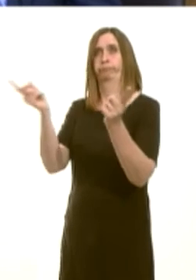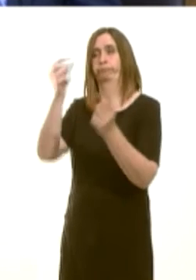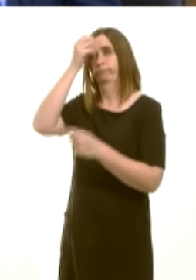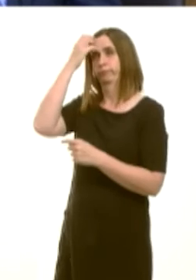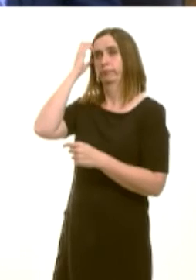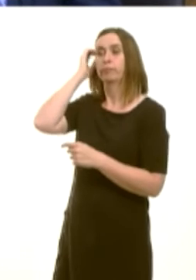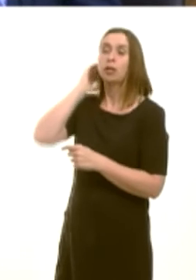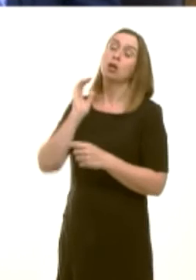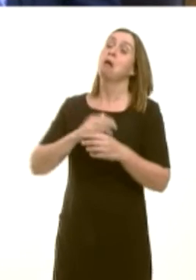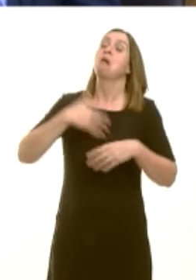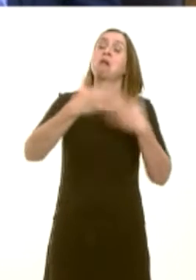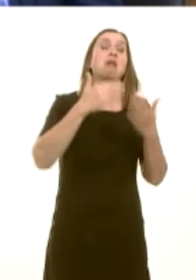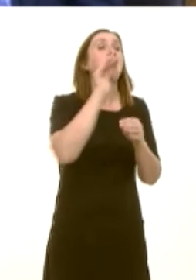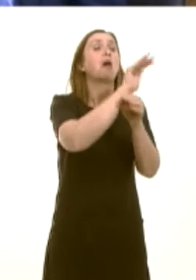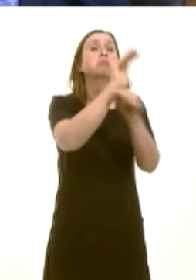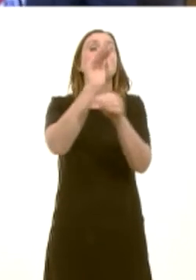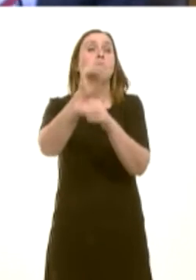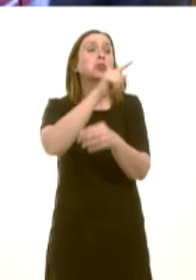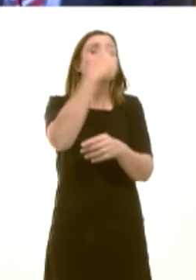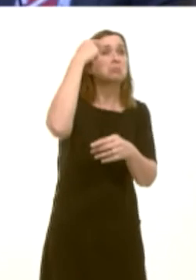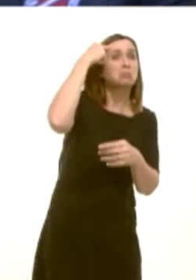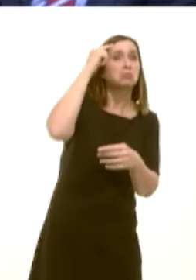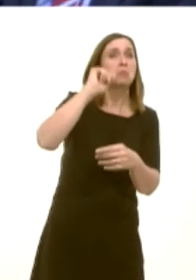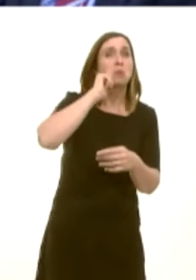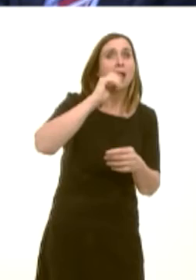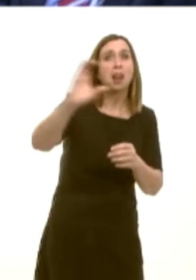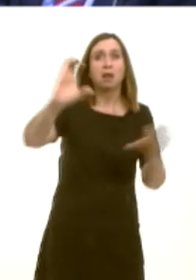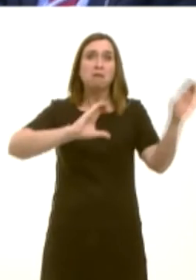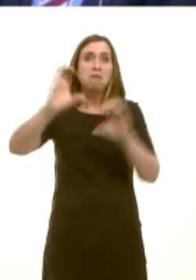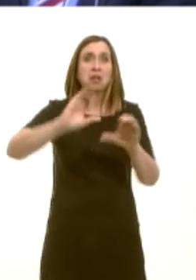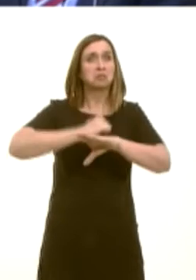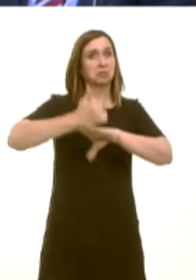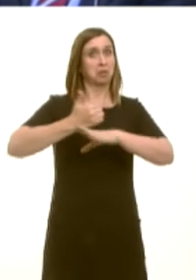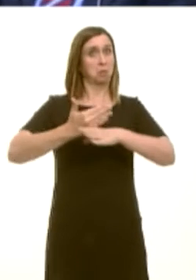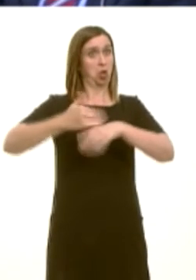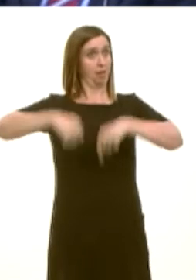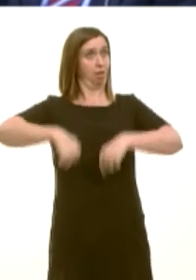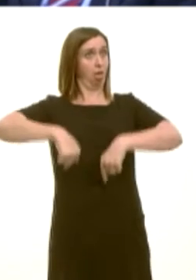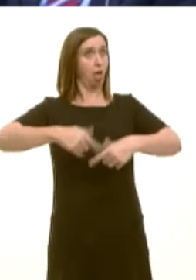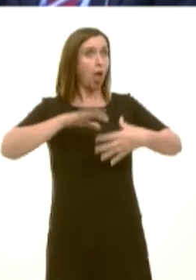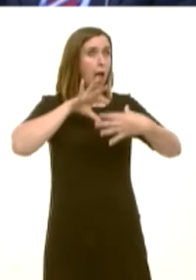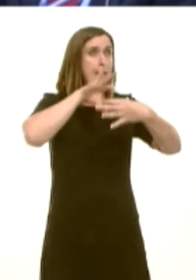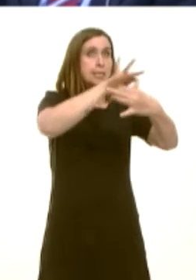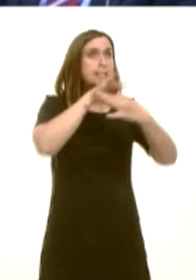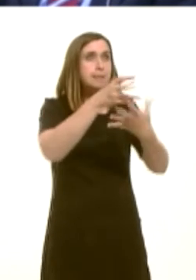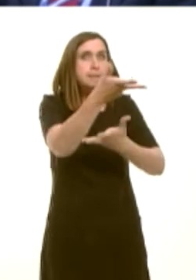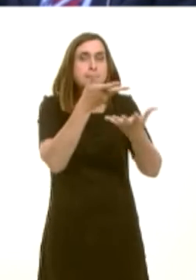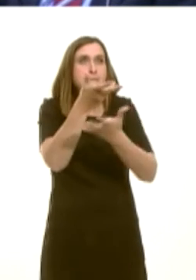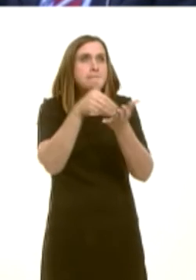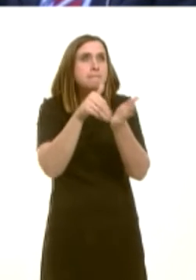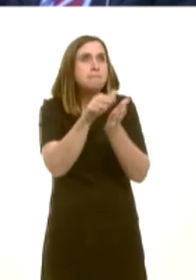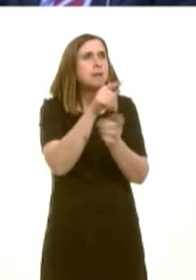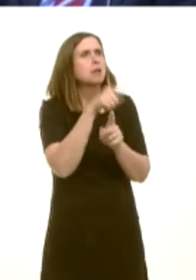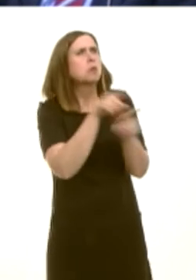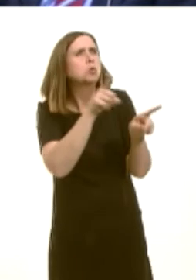investors from abroad, what is absolutely crucial to them is free access to the European